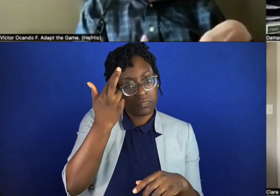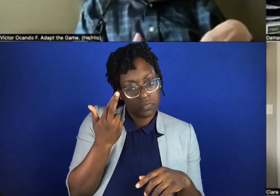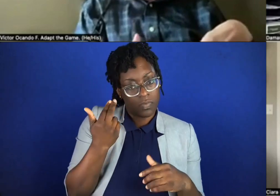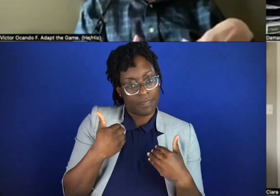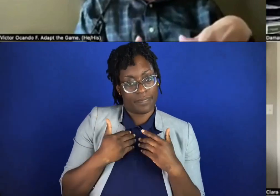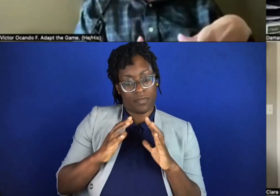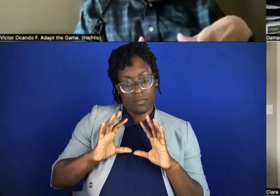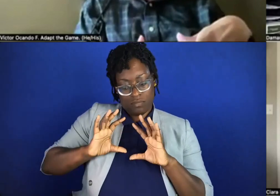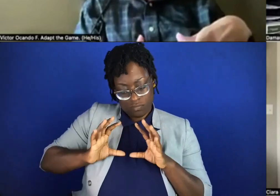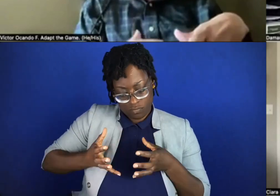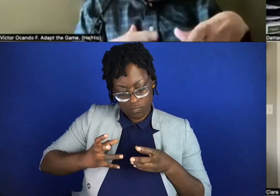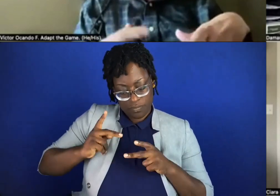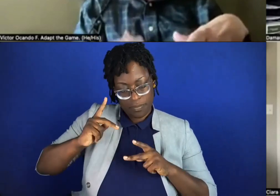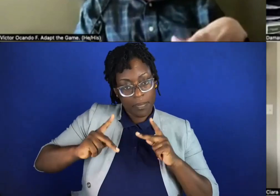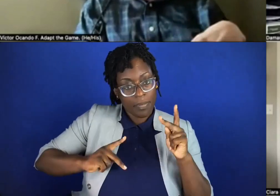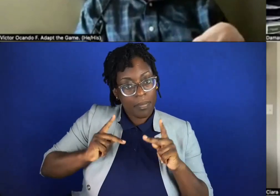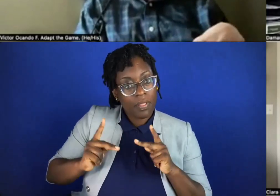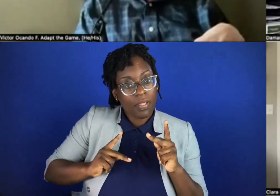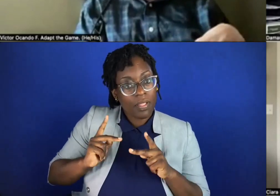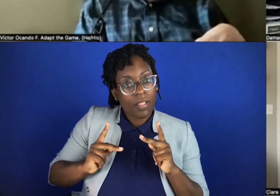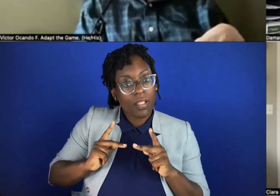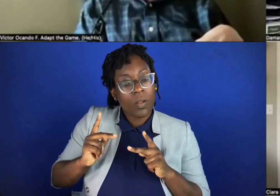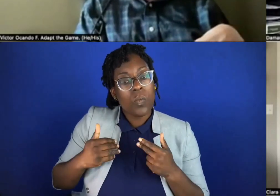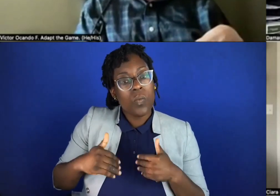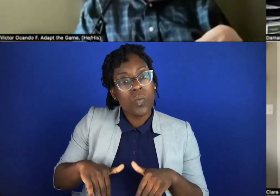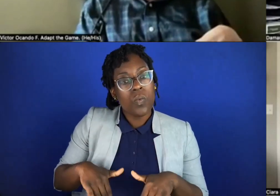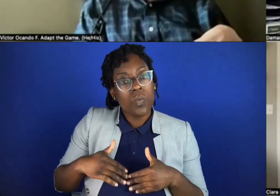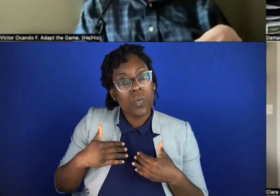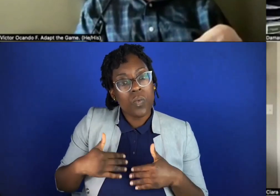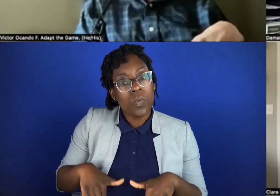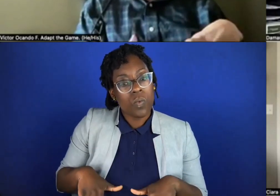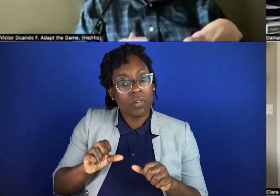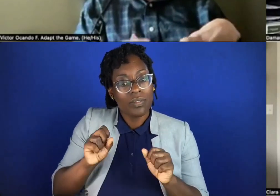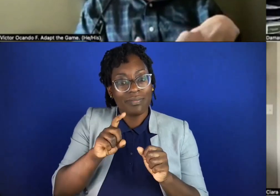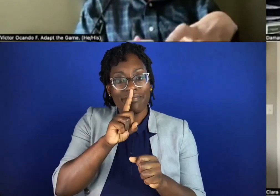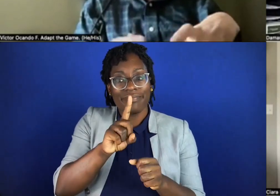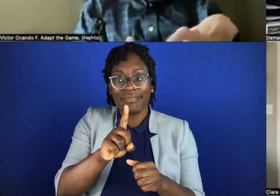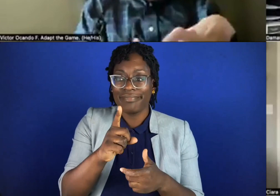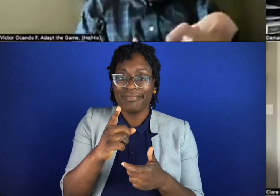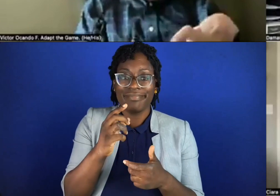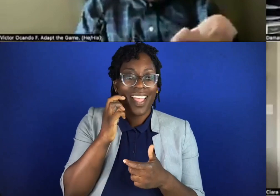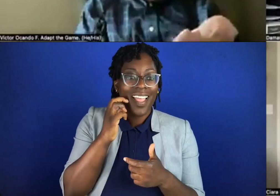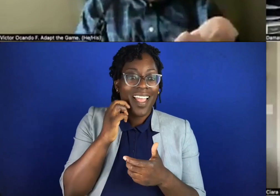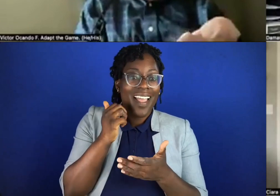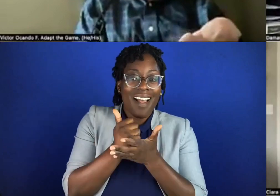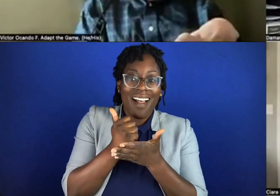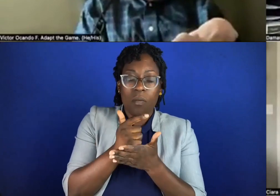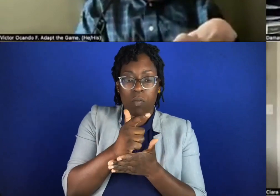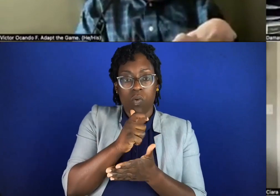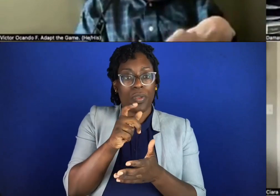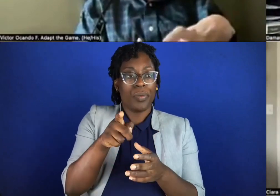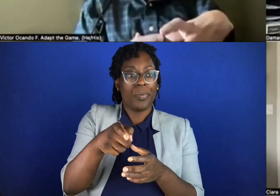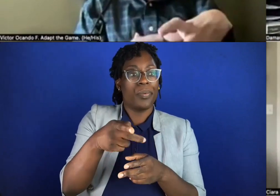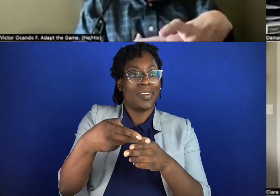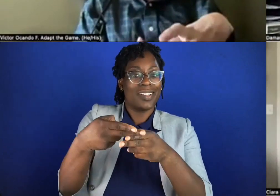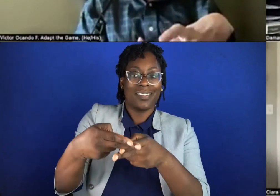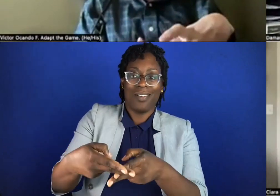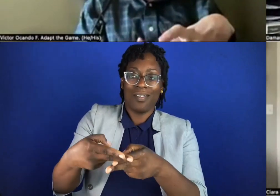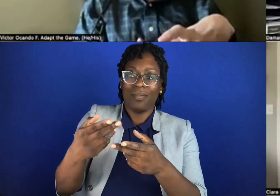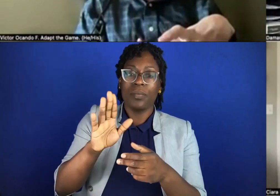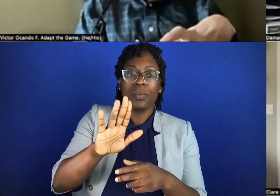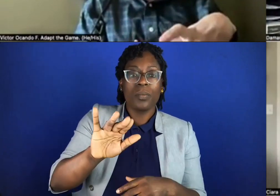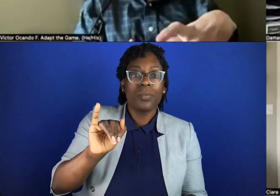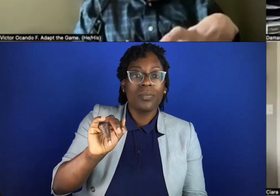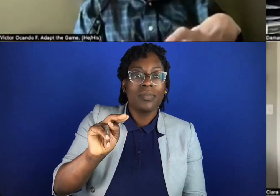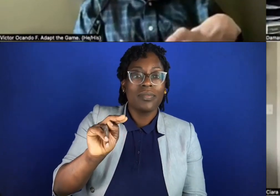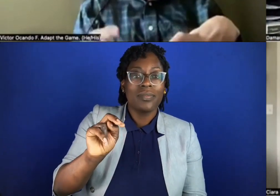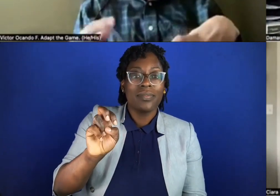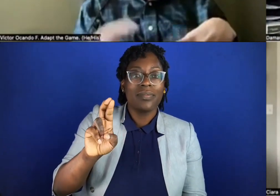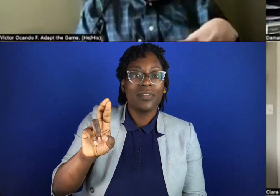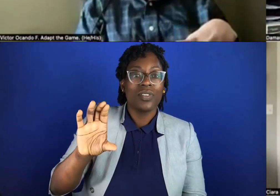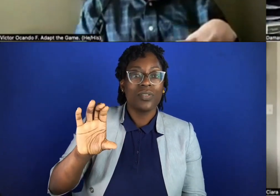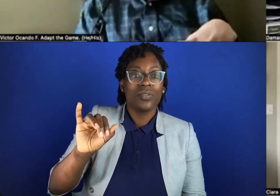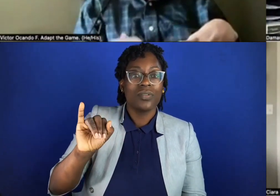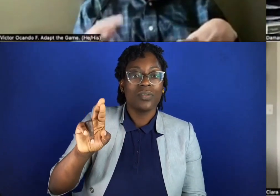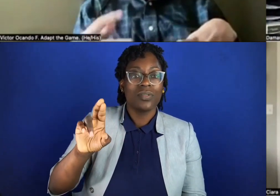that group of people that are in your inner circle that can be your mentors and really